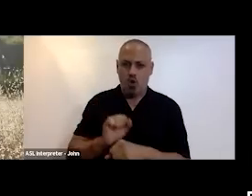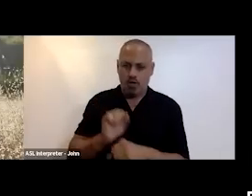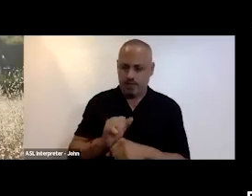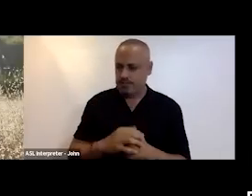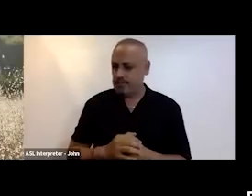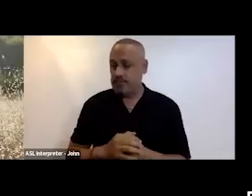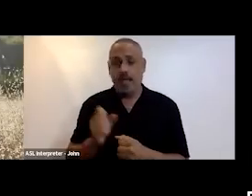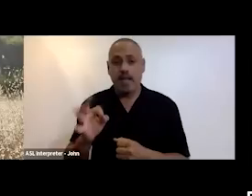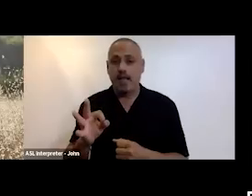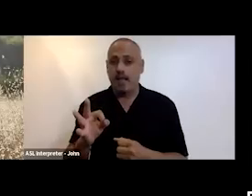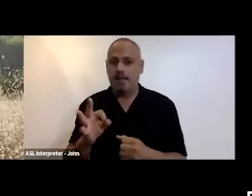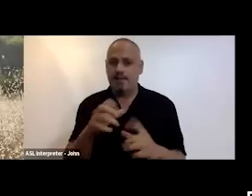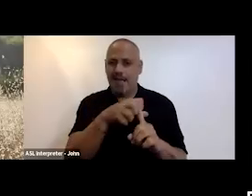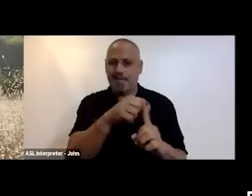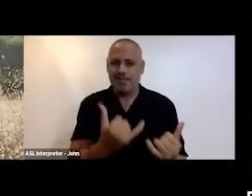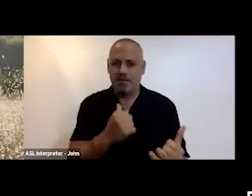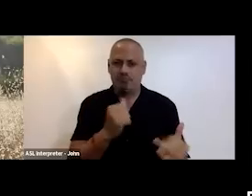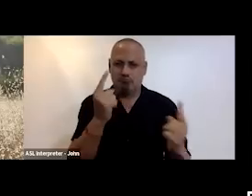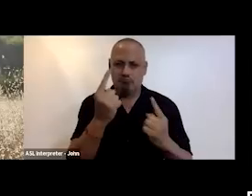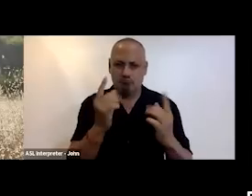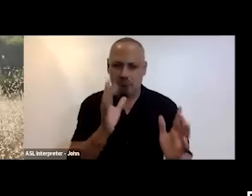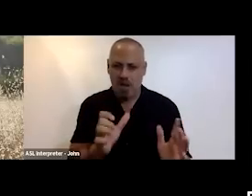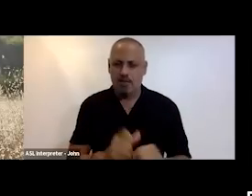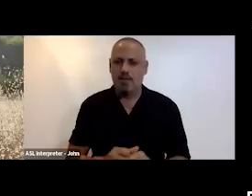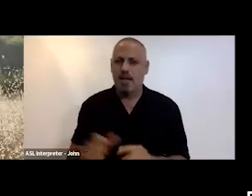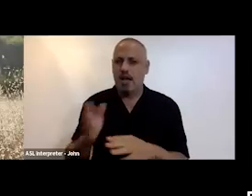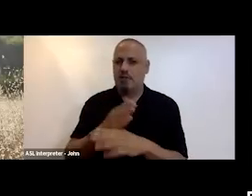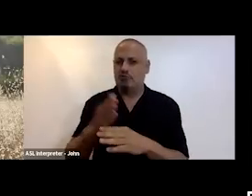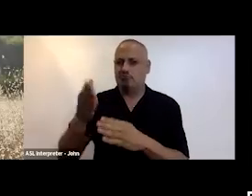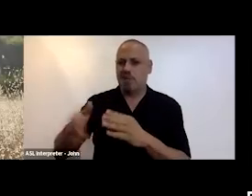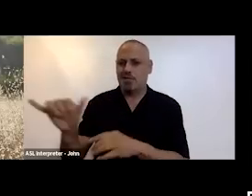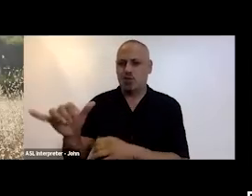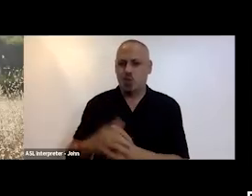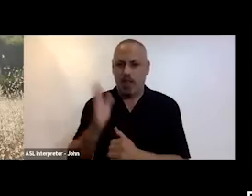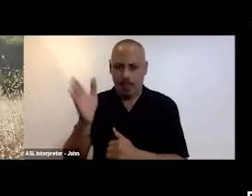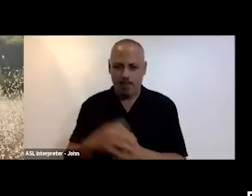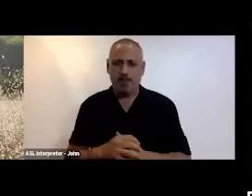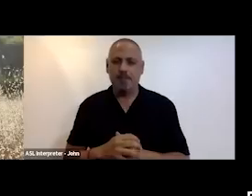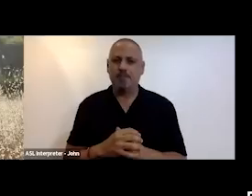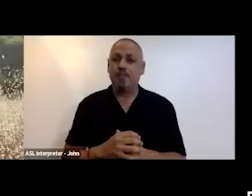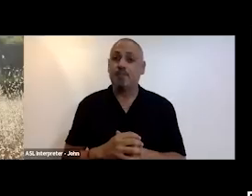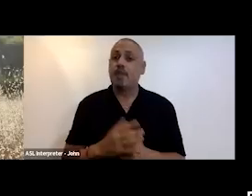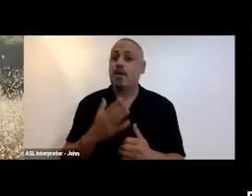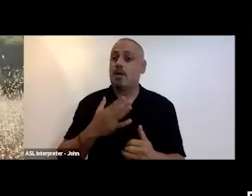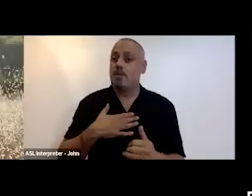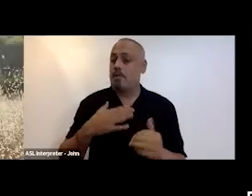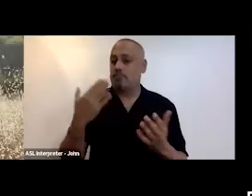But if you don't catch them now, don't worry about it, I'll be sharing them at the end as well. And so my talk is entitled,